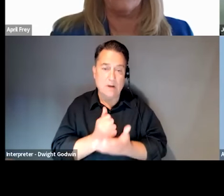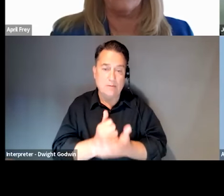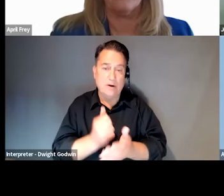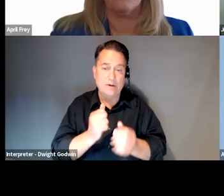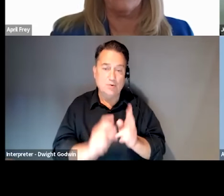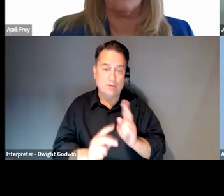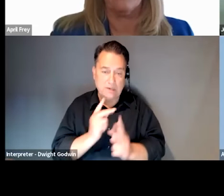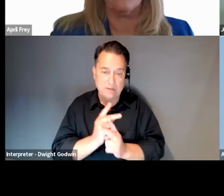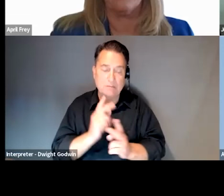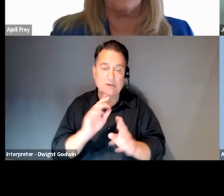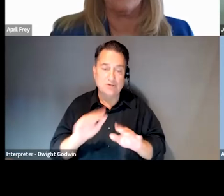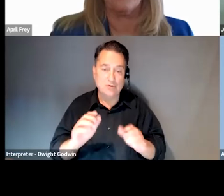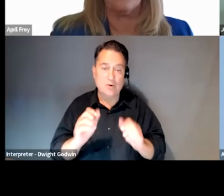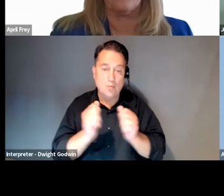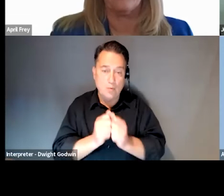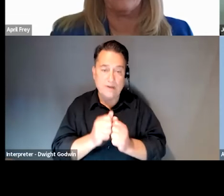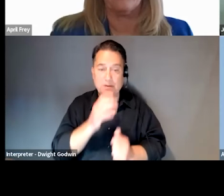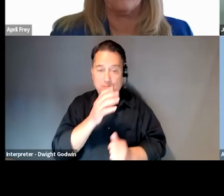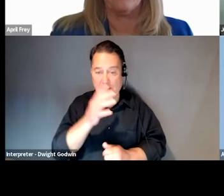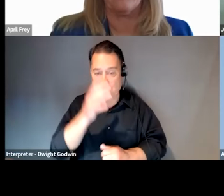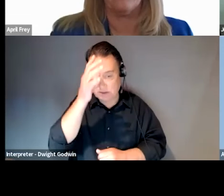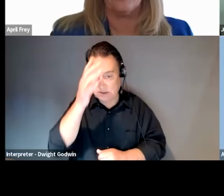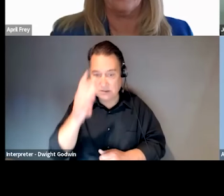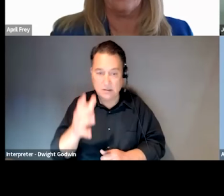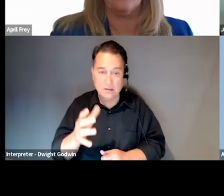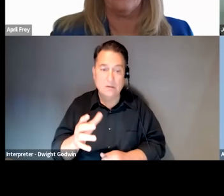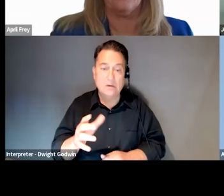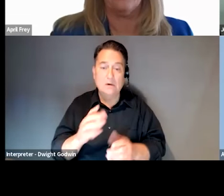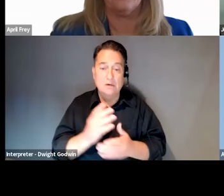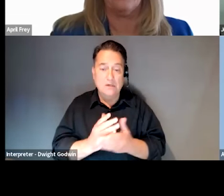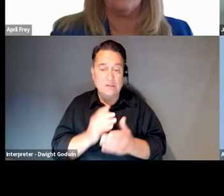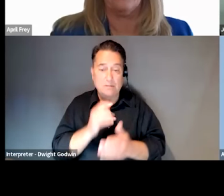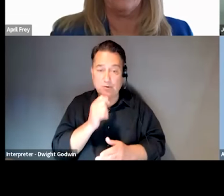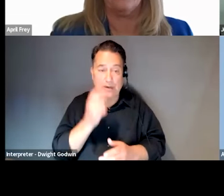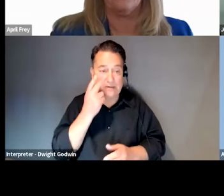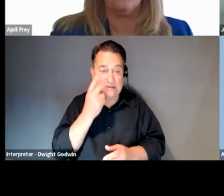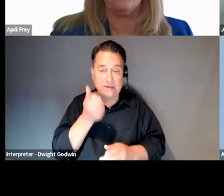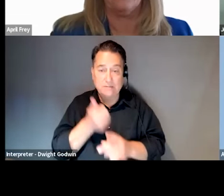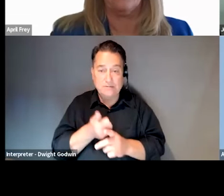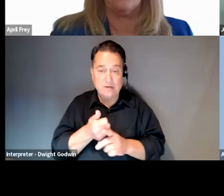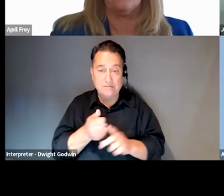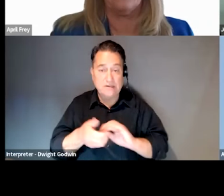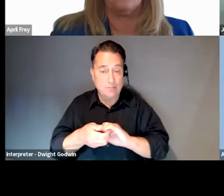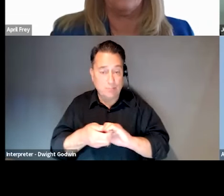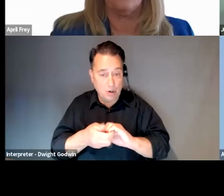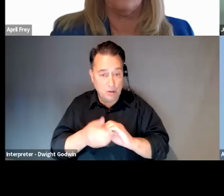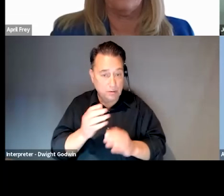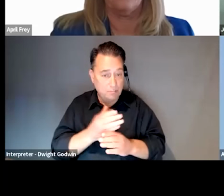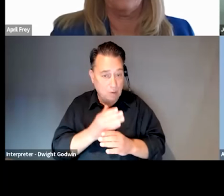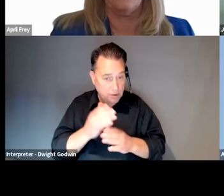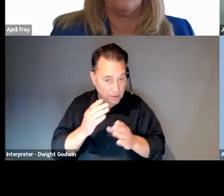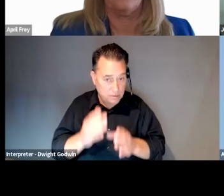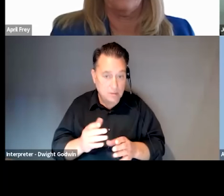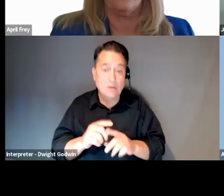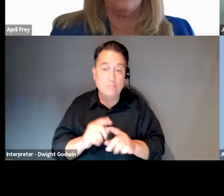Oftentimes family treatment courts or other courts do not see themselves as a partner when we talk about prevention or plans of safe care work, but they really are.